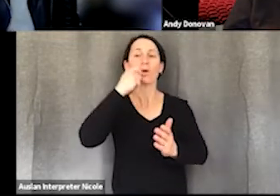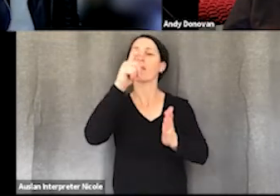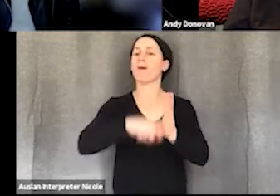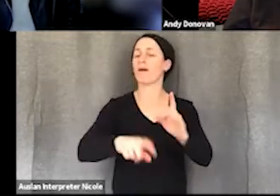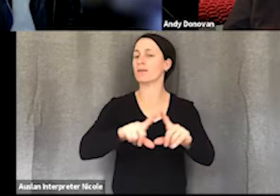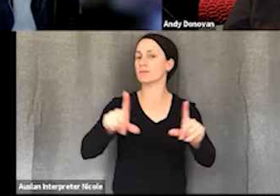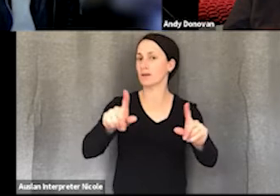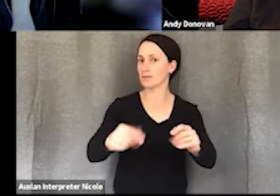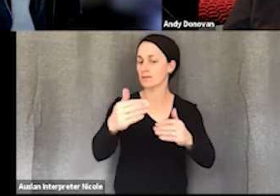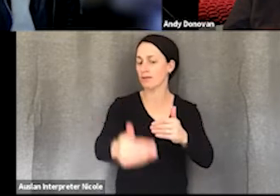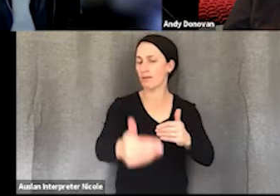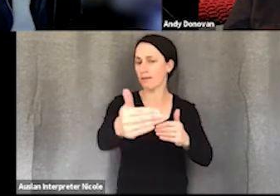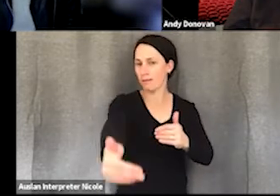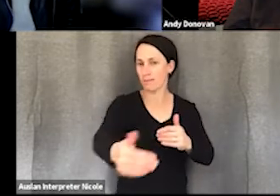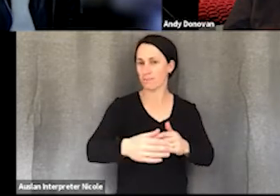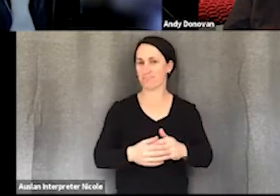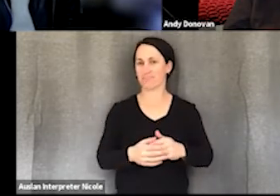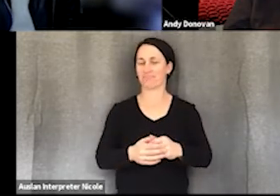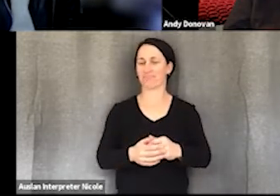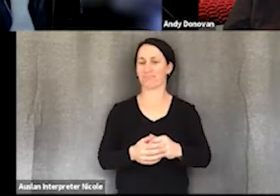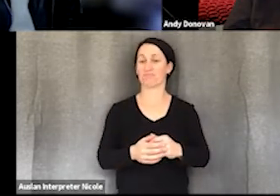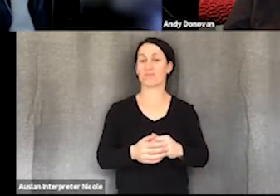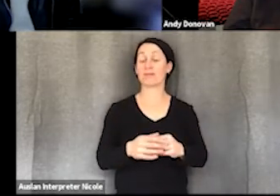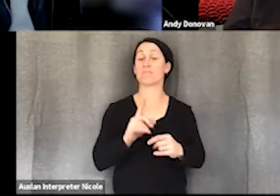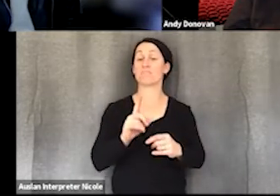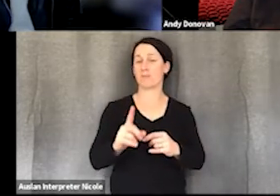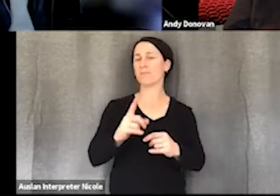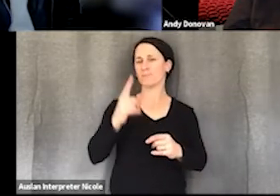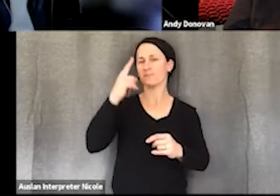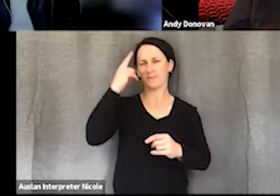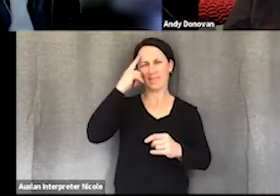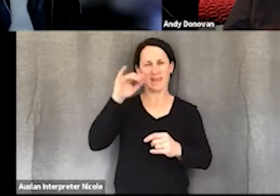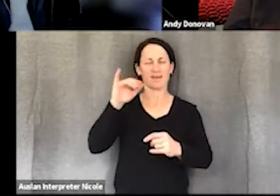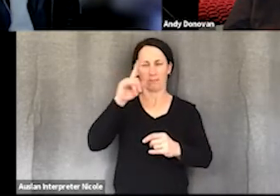But we can expect the last-minute trend to continue outside of lockdown, I think.